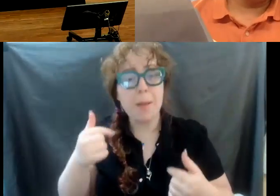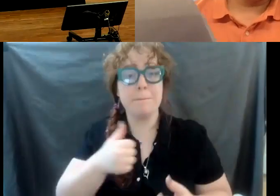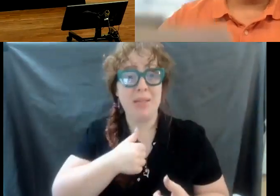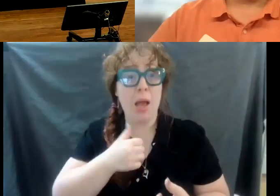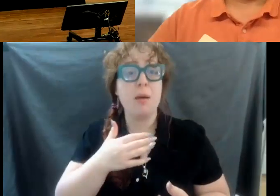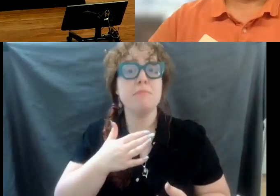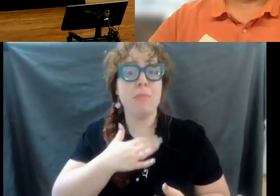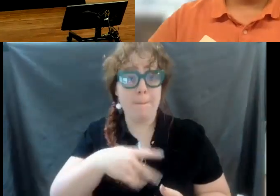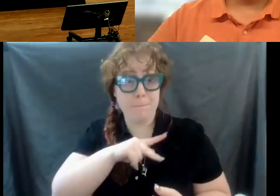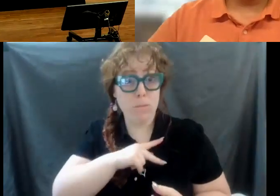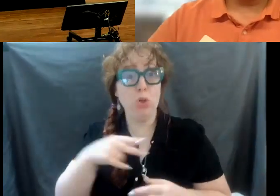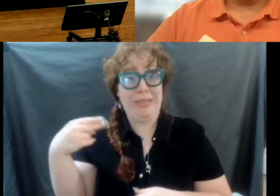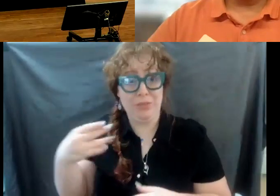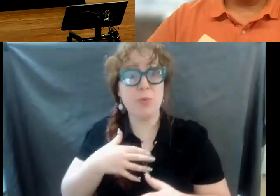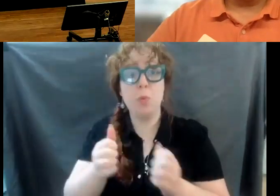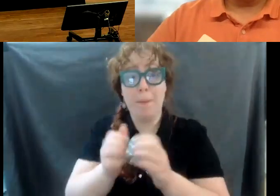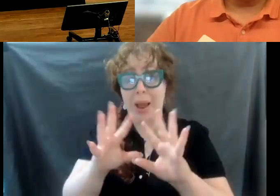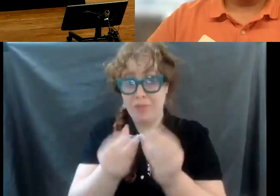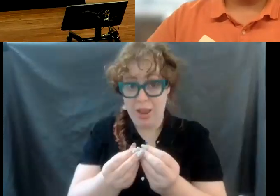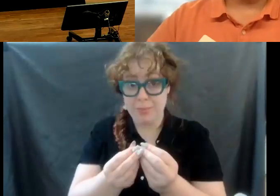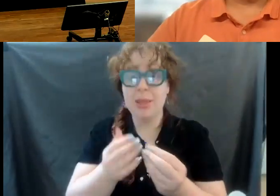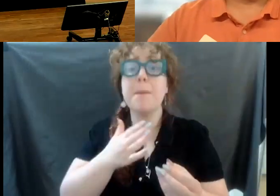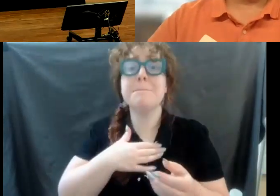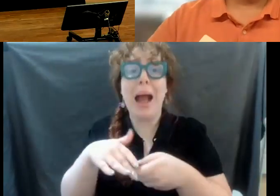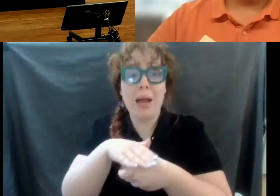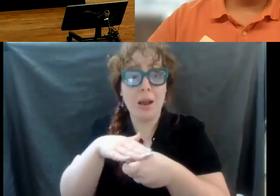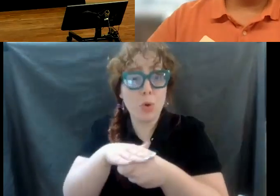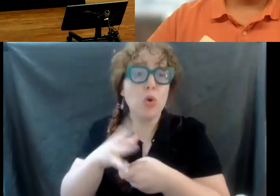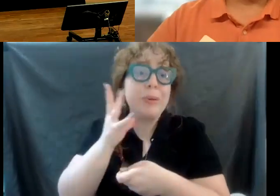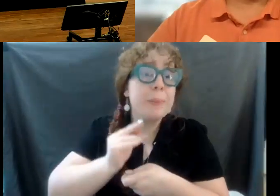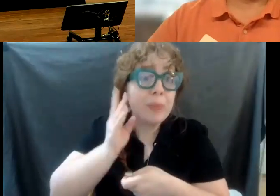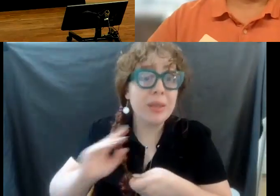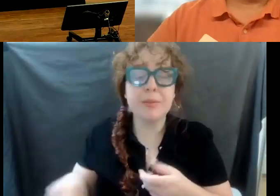The my experiences in a neighborhood, my experiences in different communities